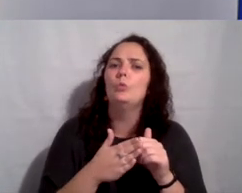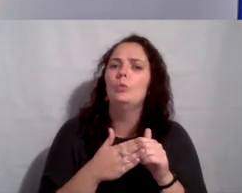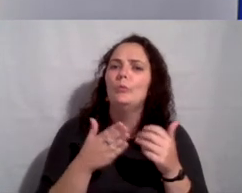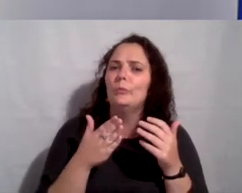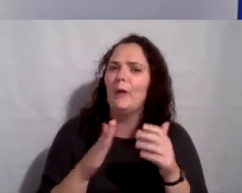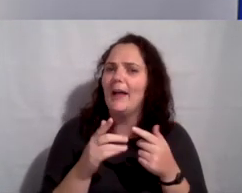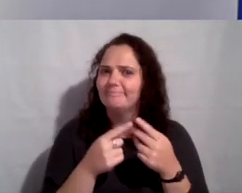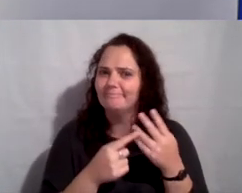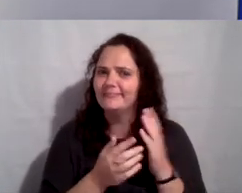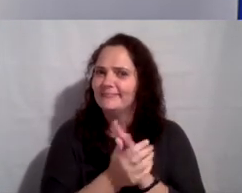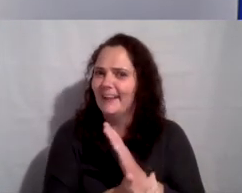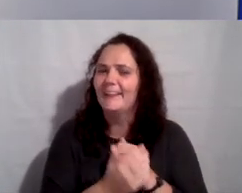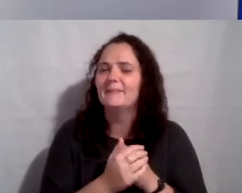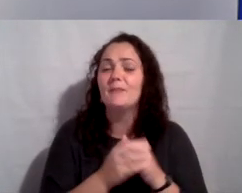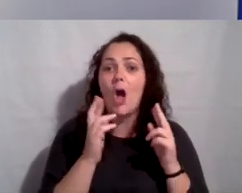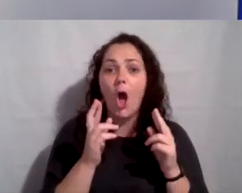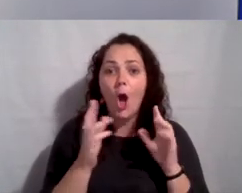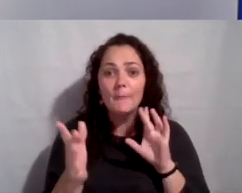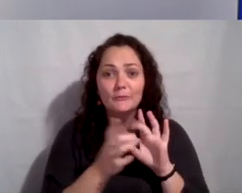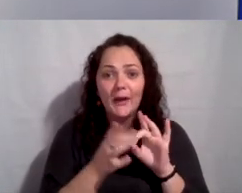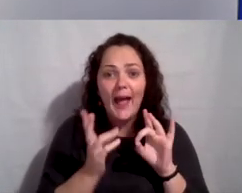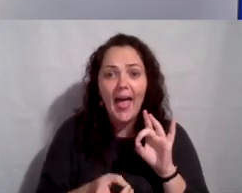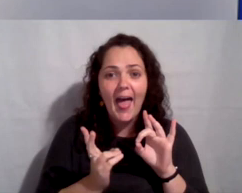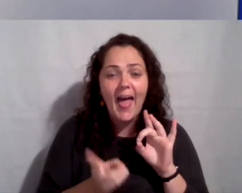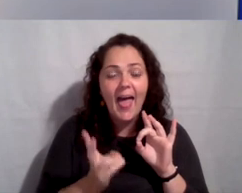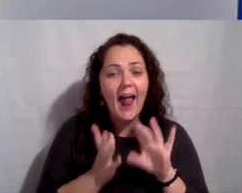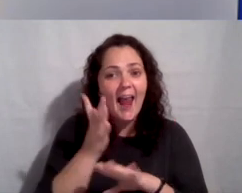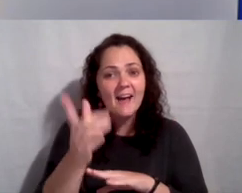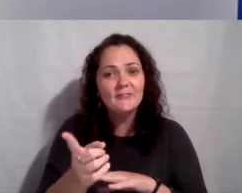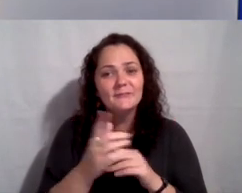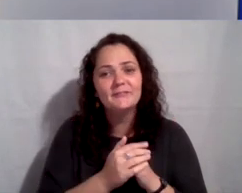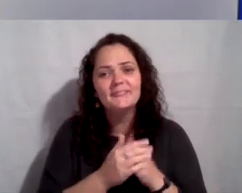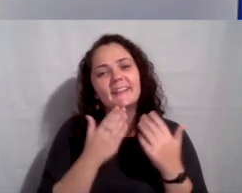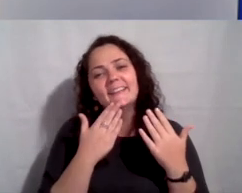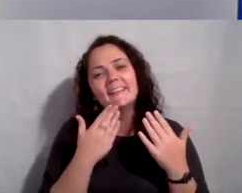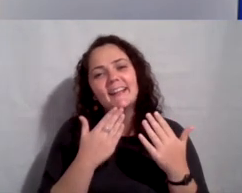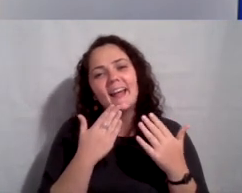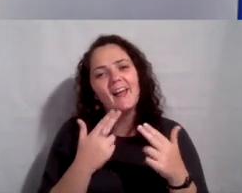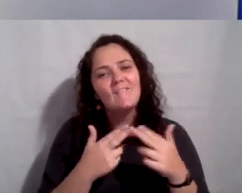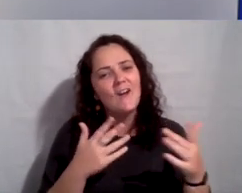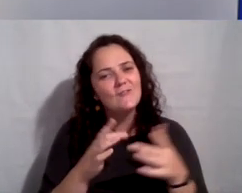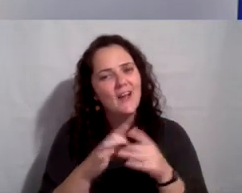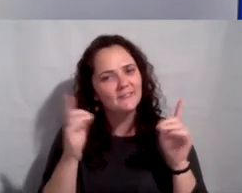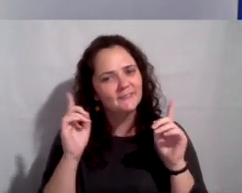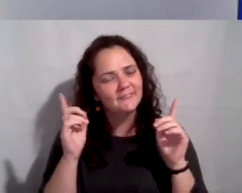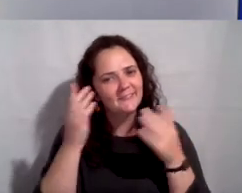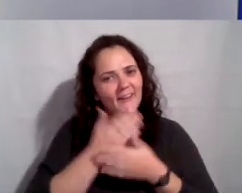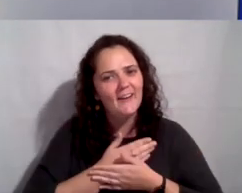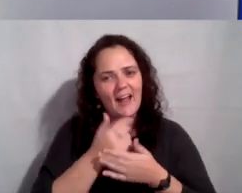everybody can come back and join me next Thursday for the final in this Draw Along series. Thank you so much for joining me in my studio tonight, I know there are a